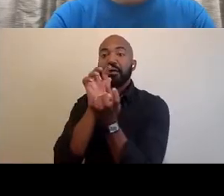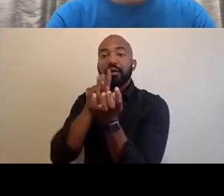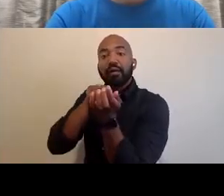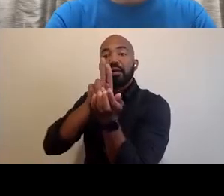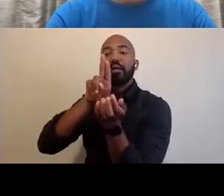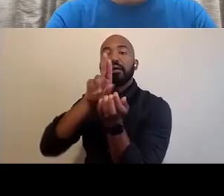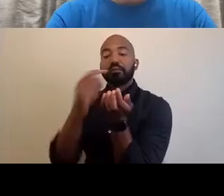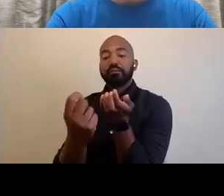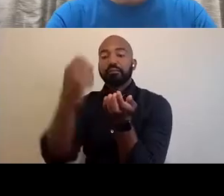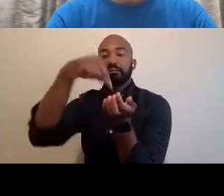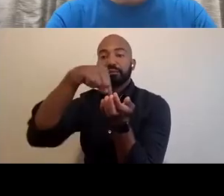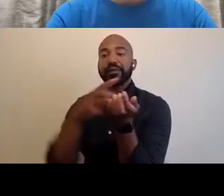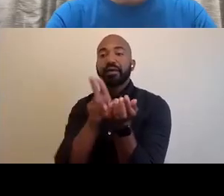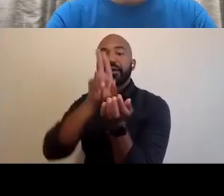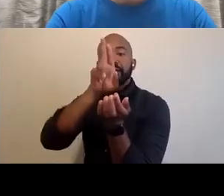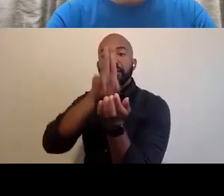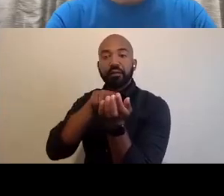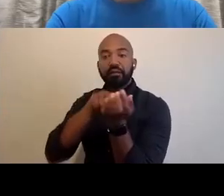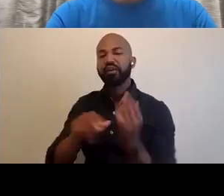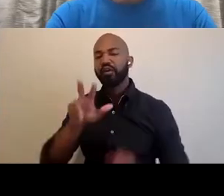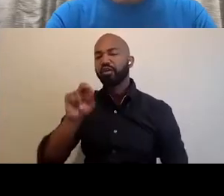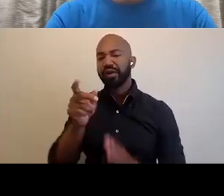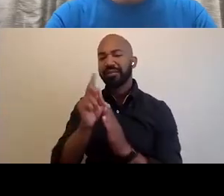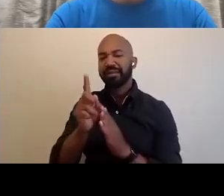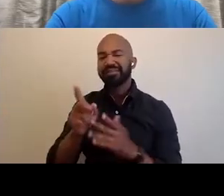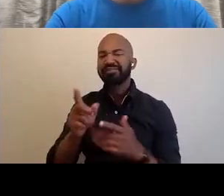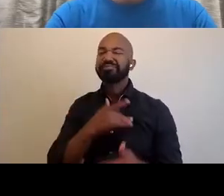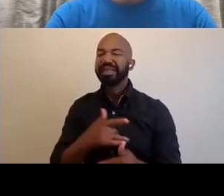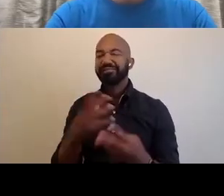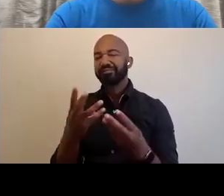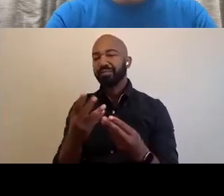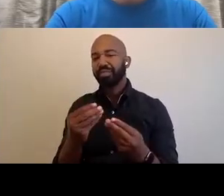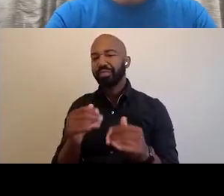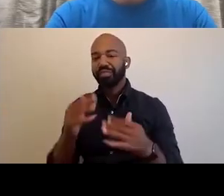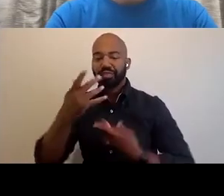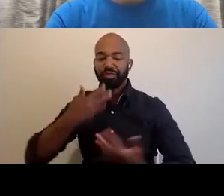In some cases they're dissolved by 15 minutes. And there's a few benefits to that,